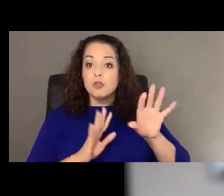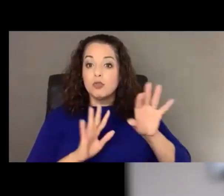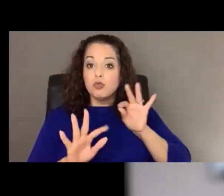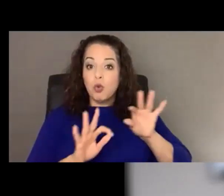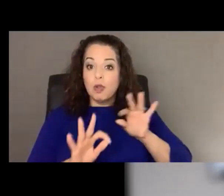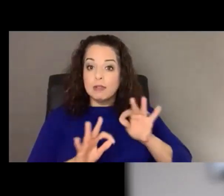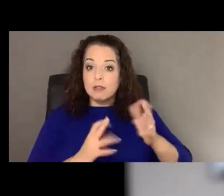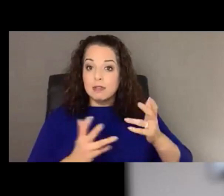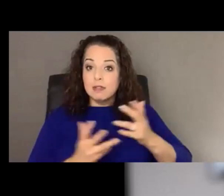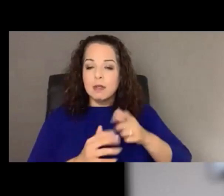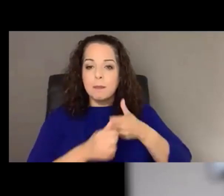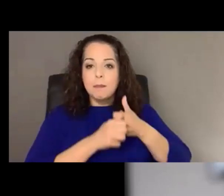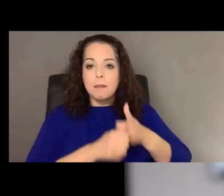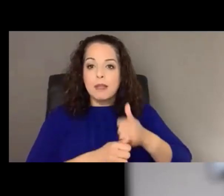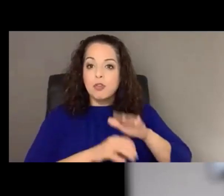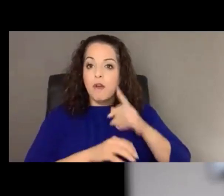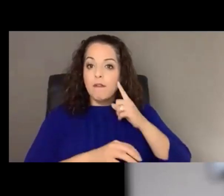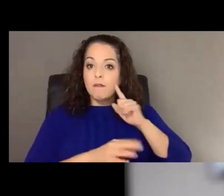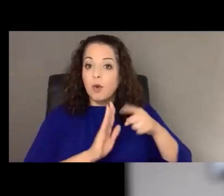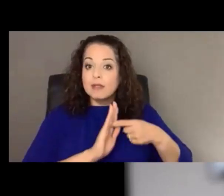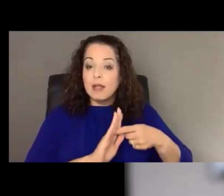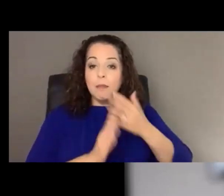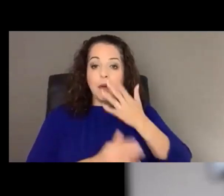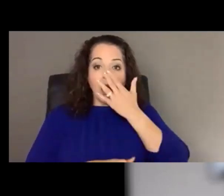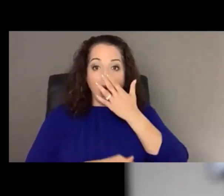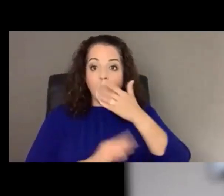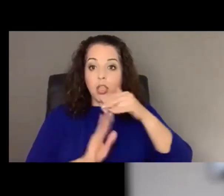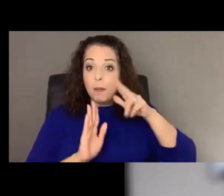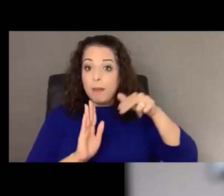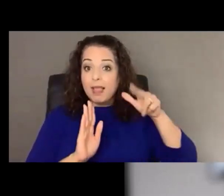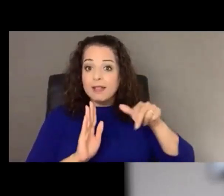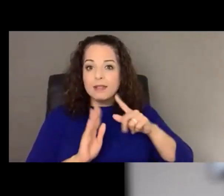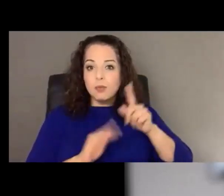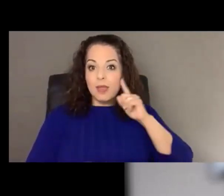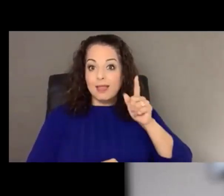for example, a color palette that we think is kind of cool or appealing.